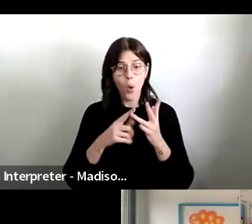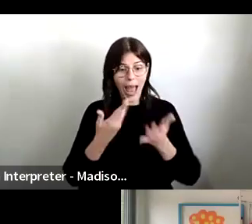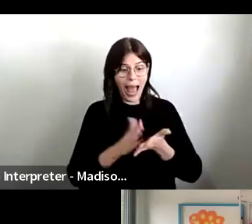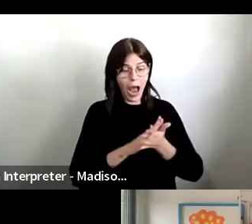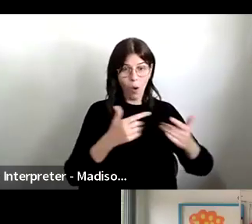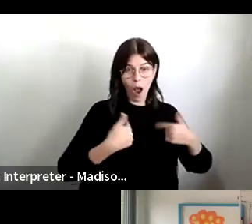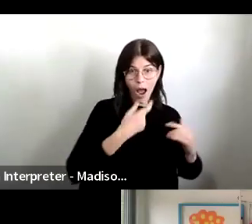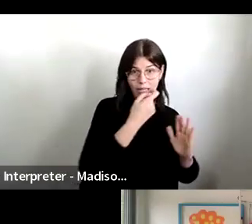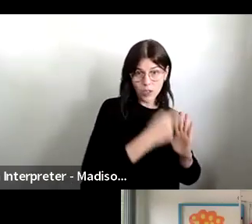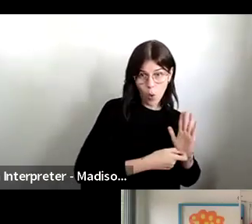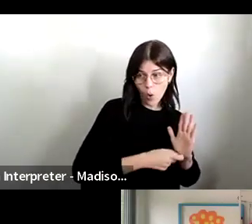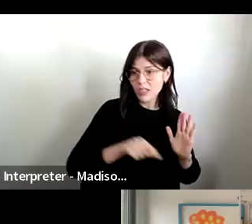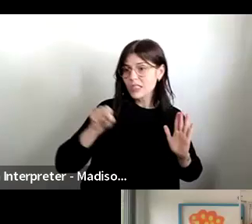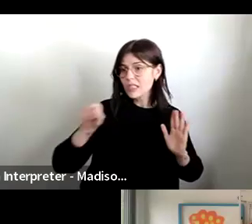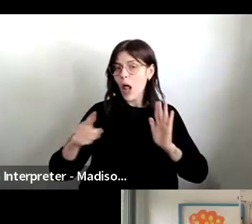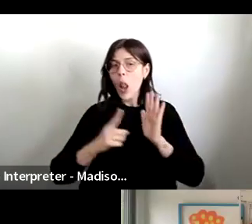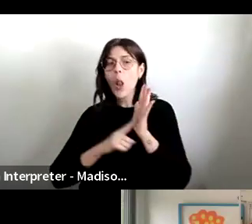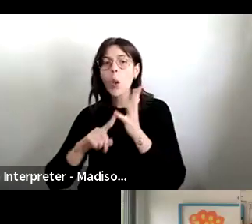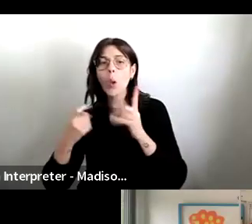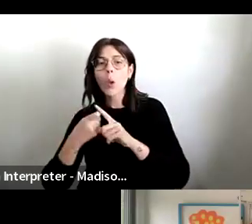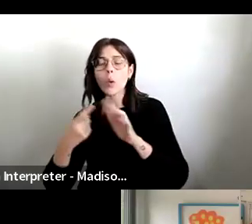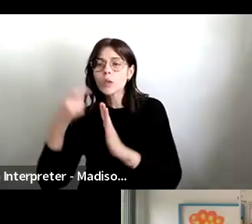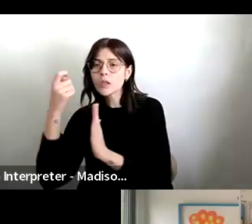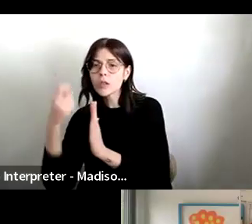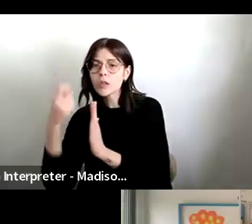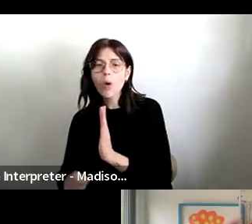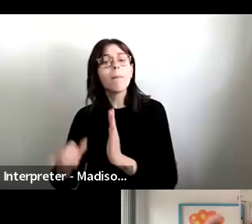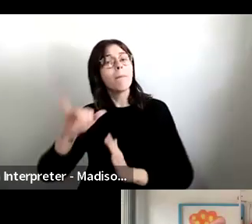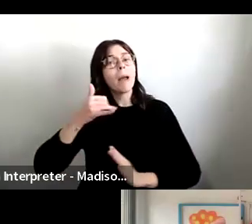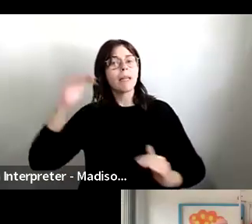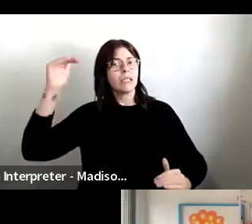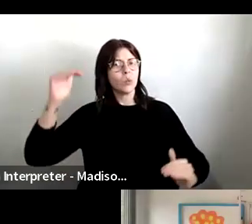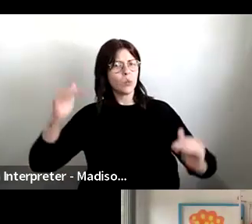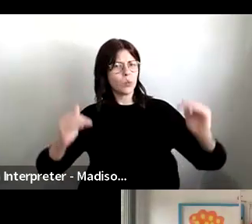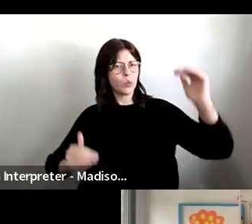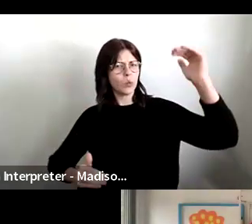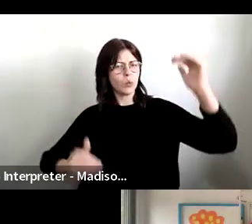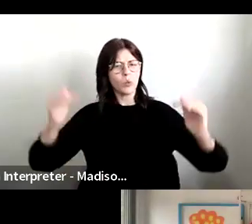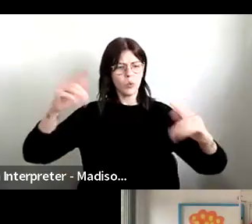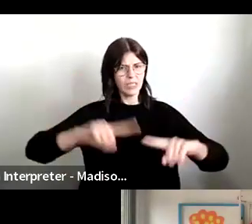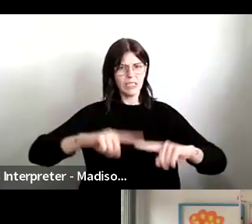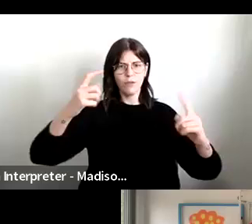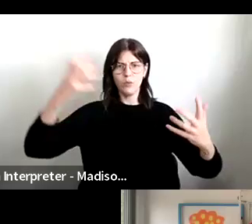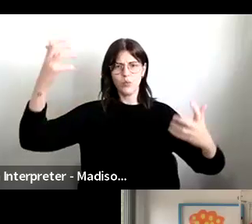and then Luke scores something, like, we might kind of have different scores but it's relational